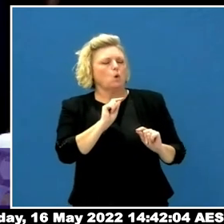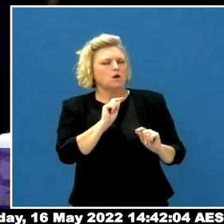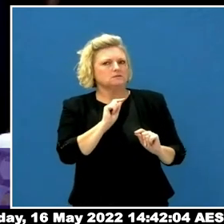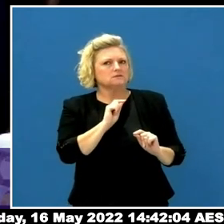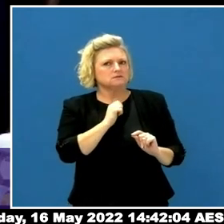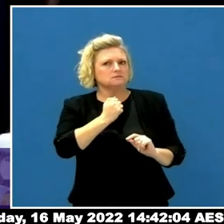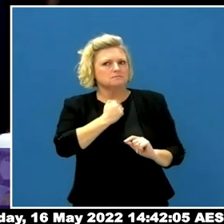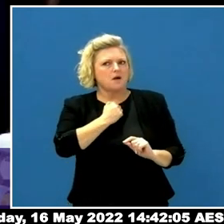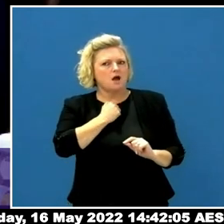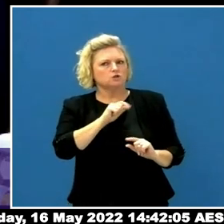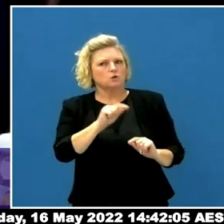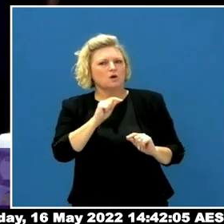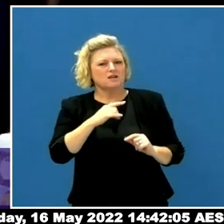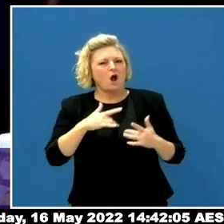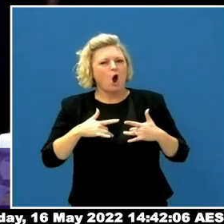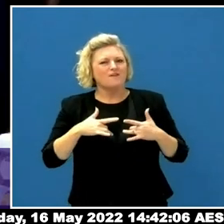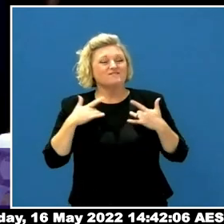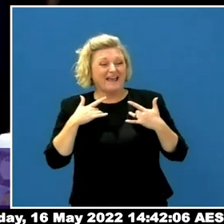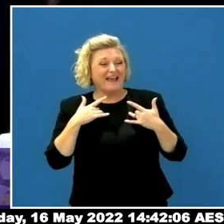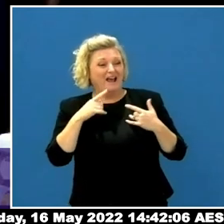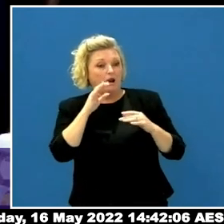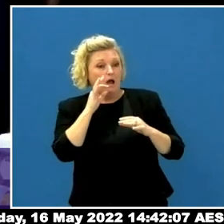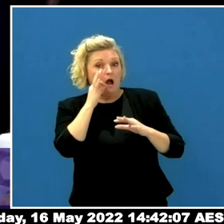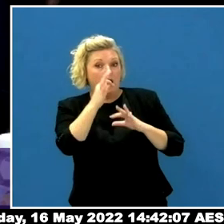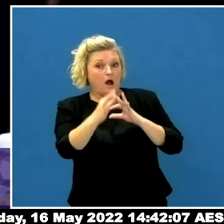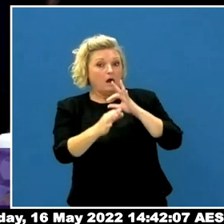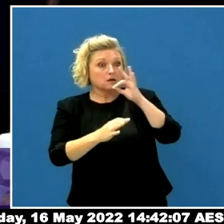And that was the same for your plan manager too.